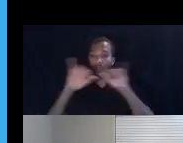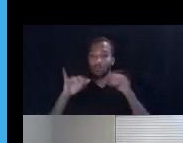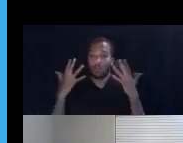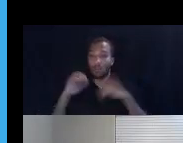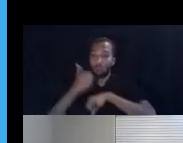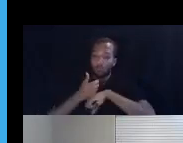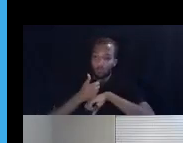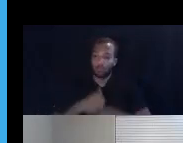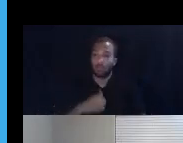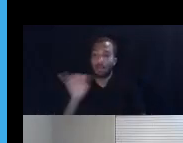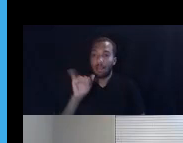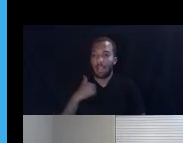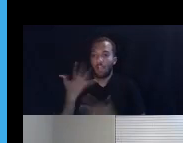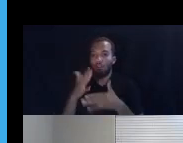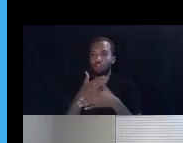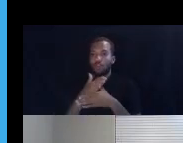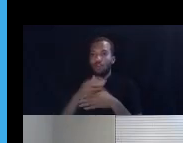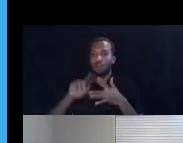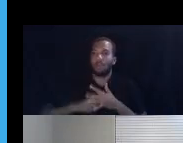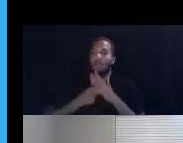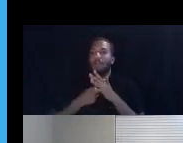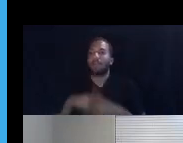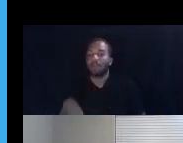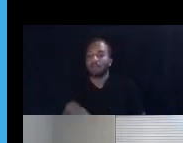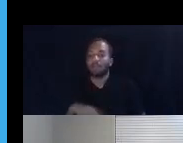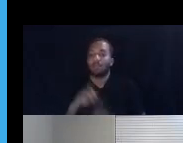as I share at the beginning of, or the first question,